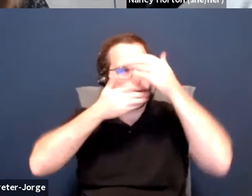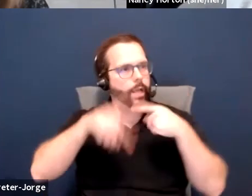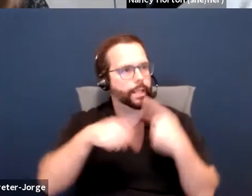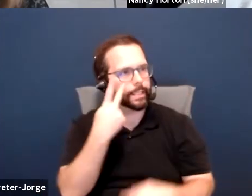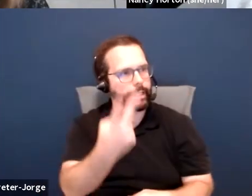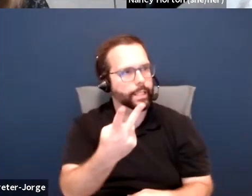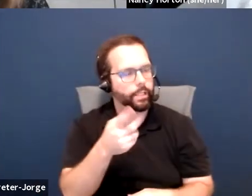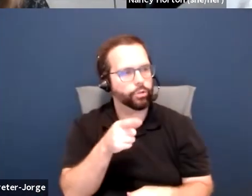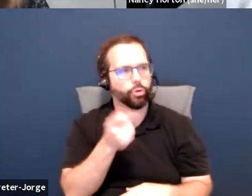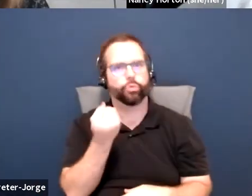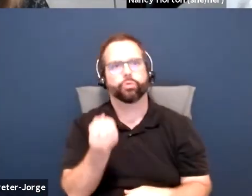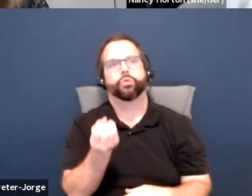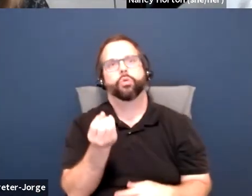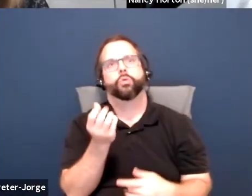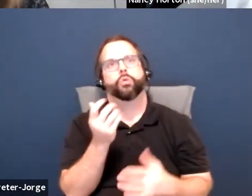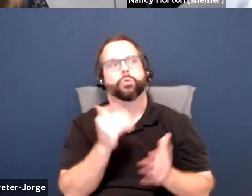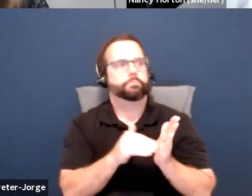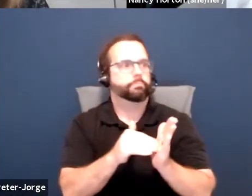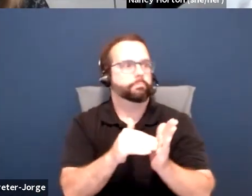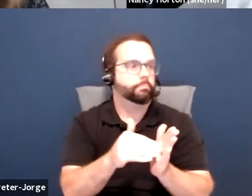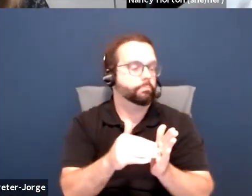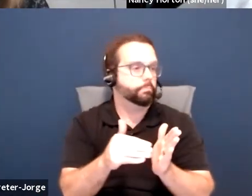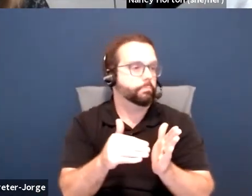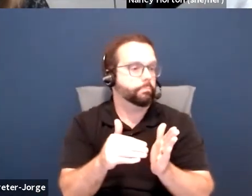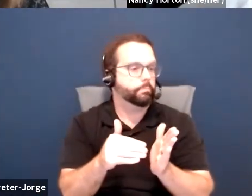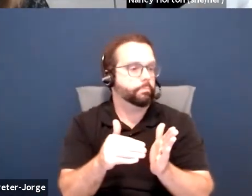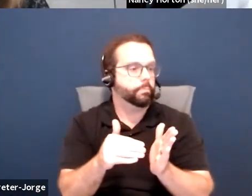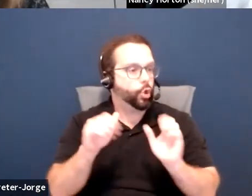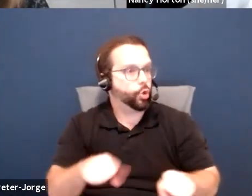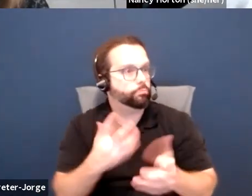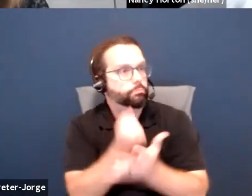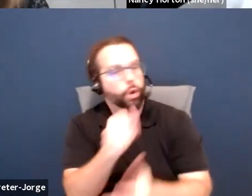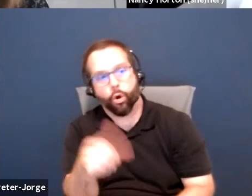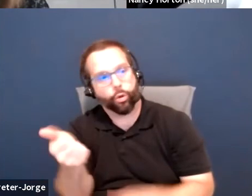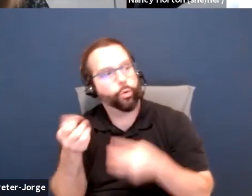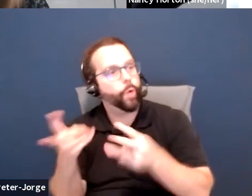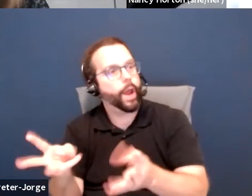to make it hard for them to communicate. So there might be some